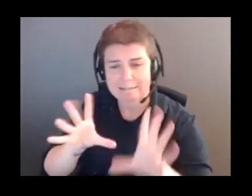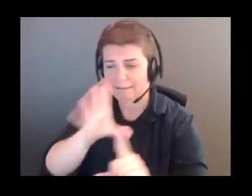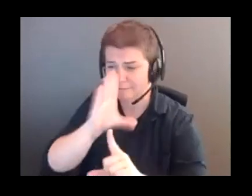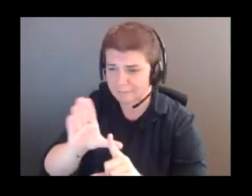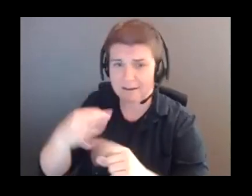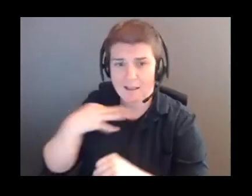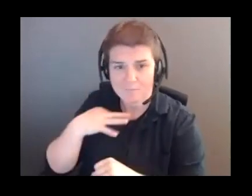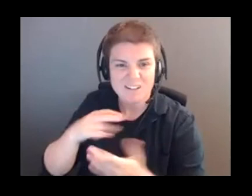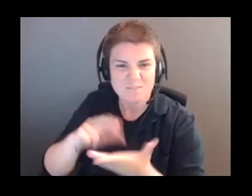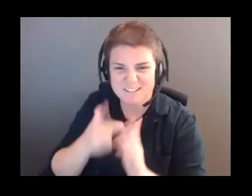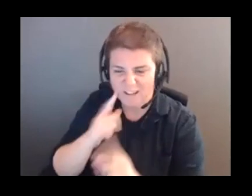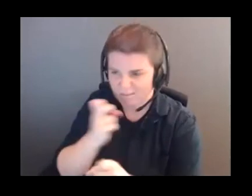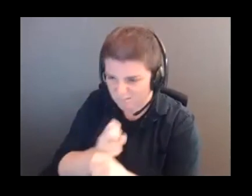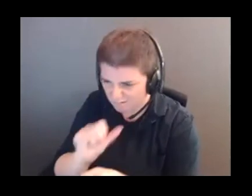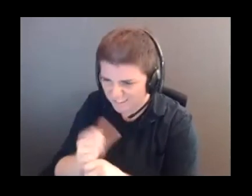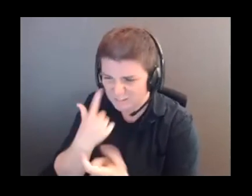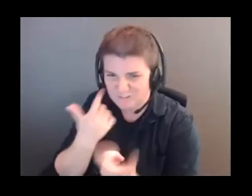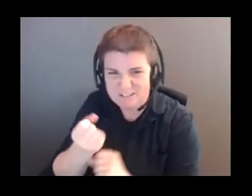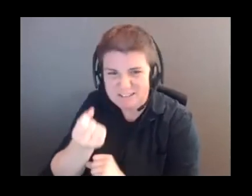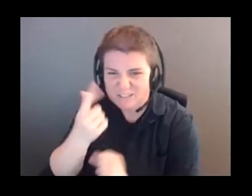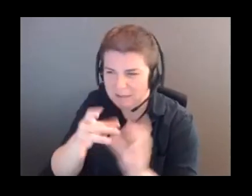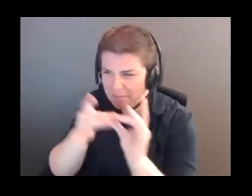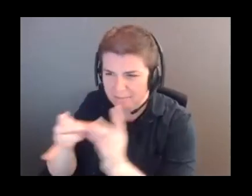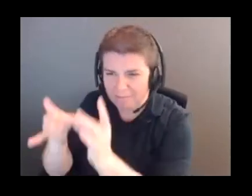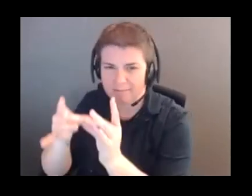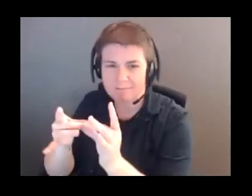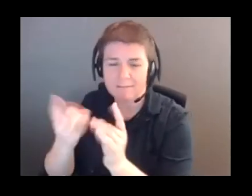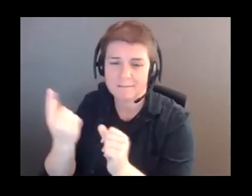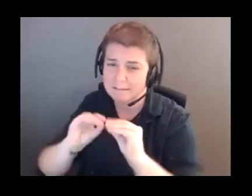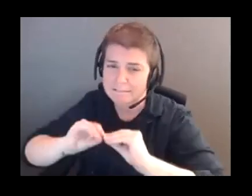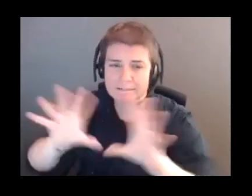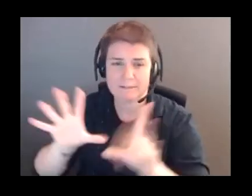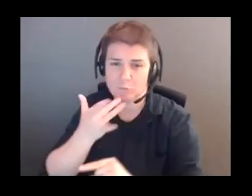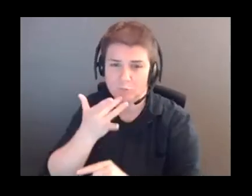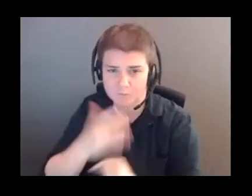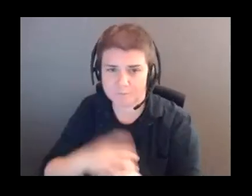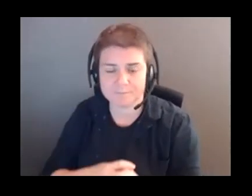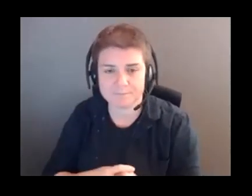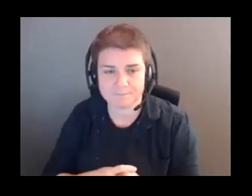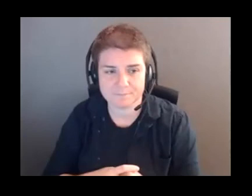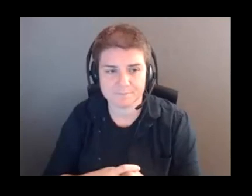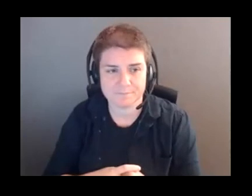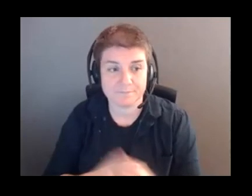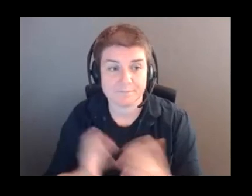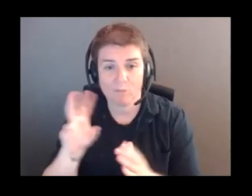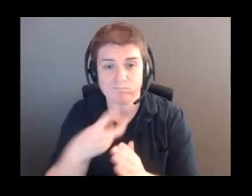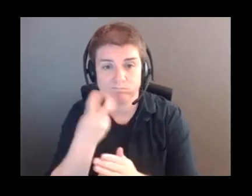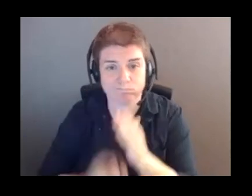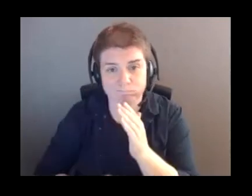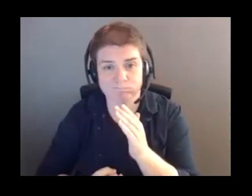hard to understand or connect the dots. So now we'll dive into each of pieces you'll